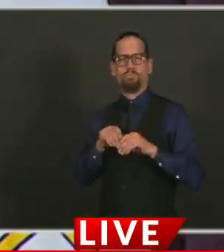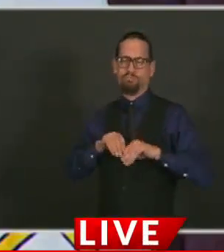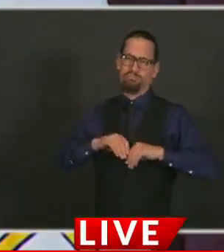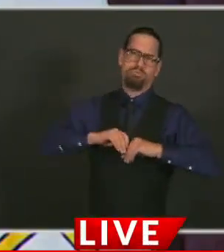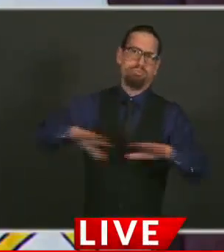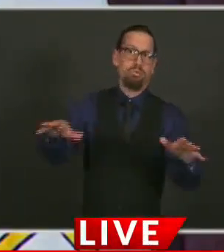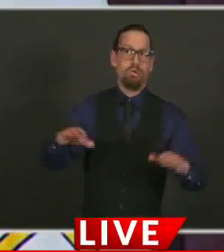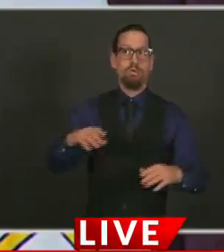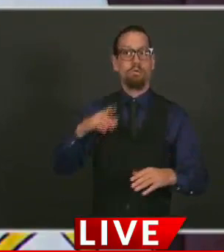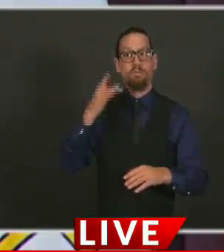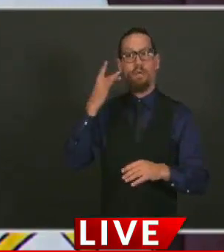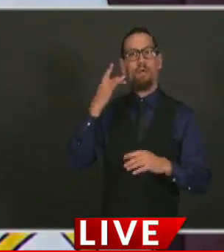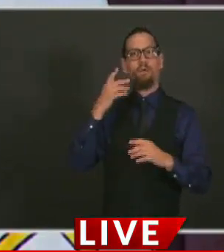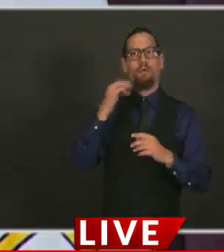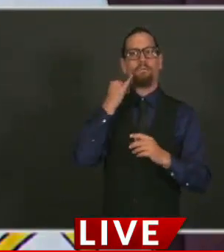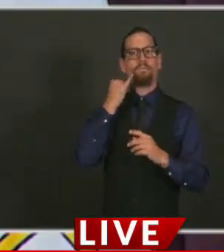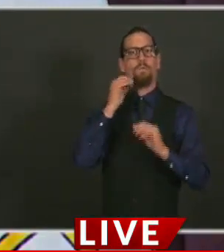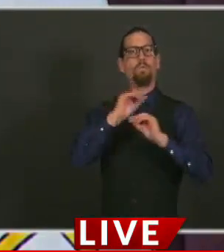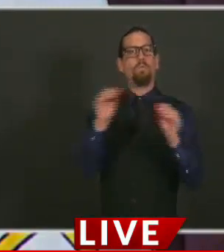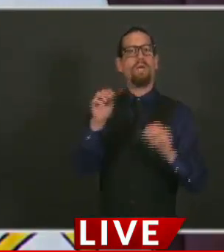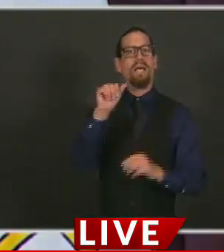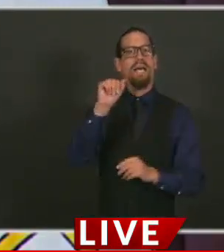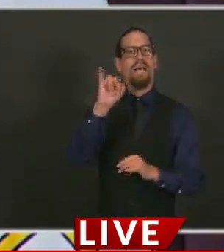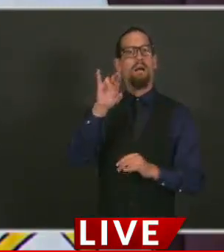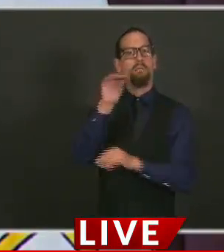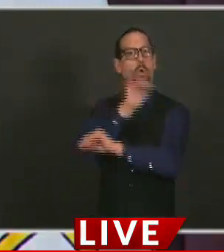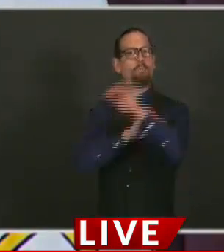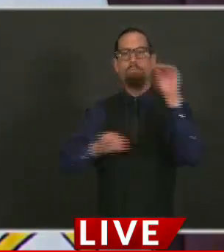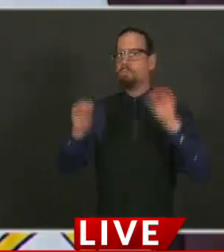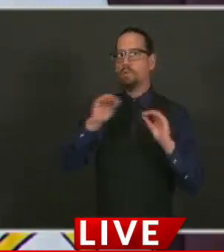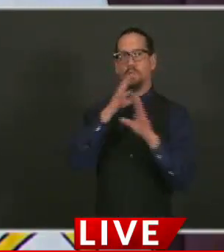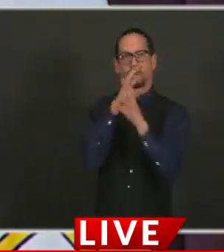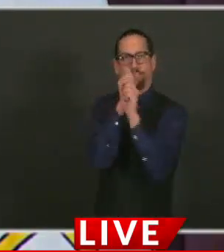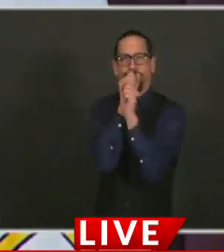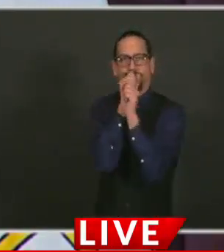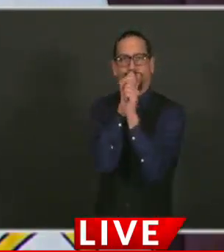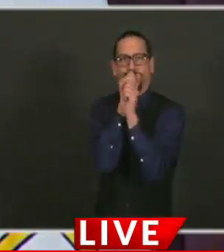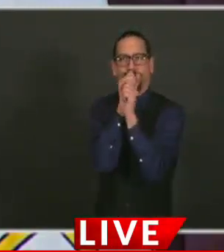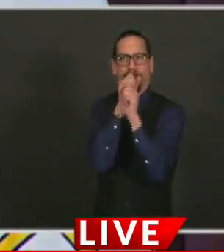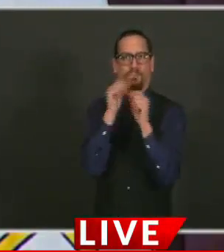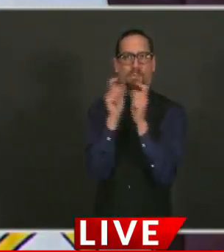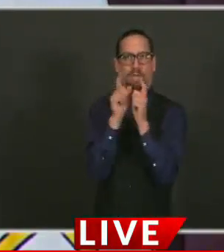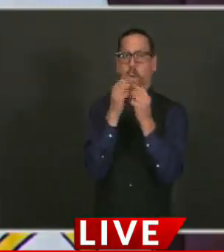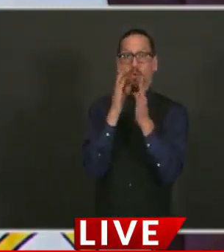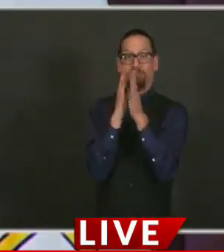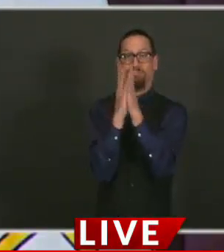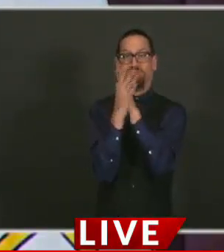INCREASE ITS VIRAL AND'S, OR ABILITY TO SPREAD IN ENVIRONMENTS WHERE VENTILATION